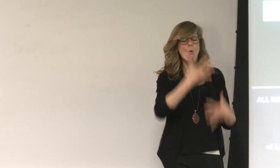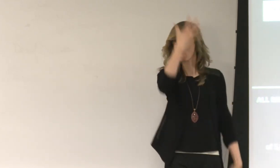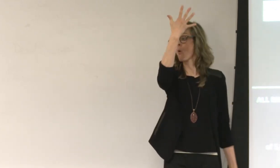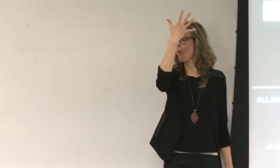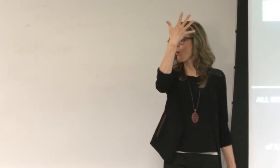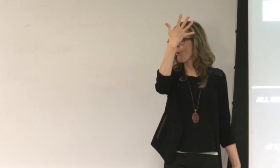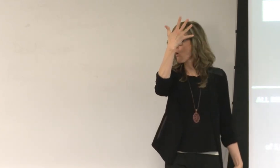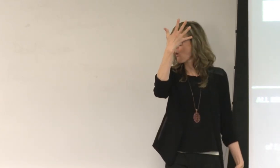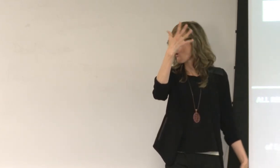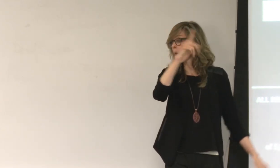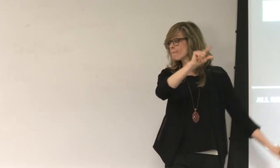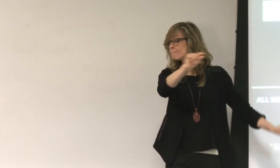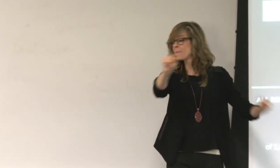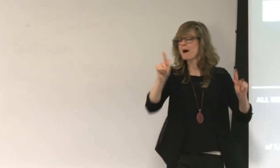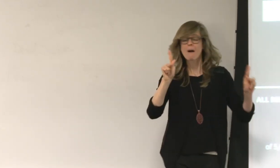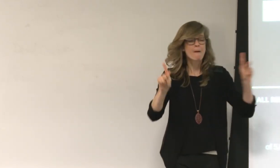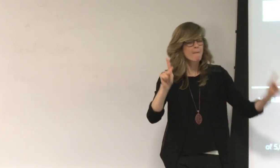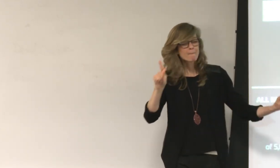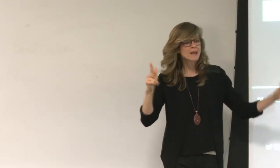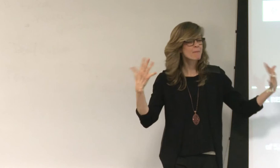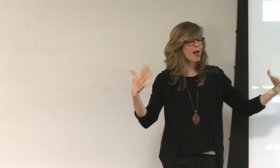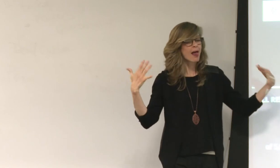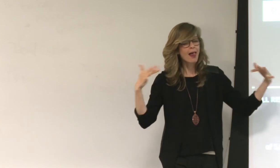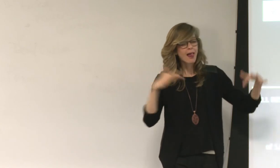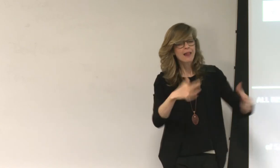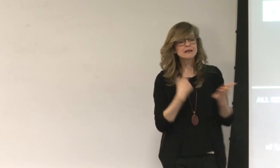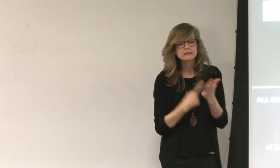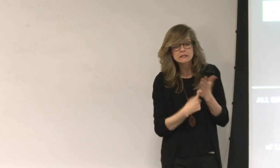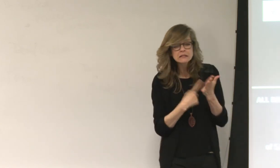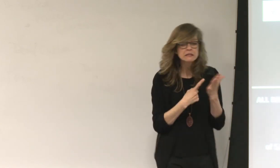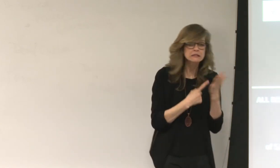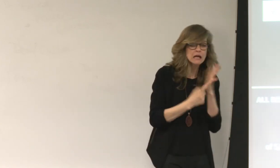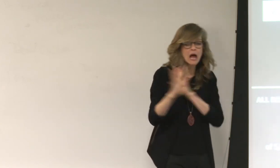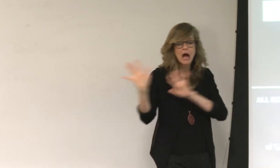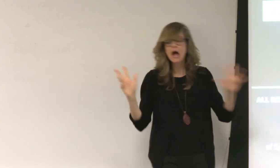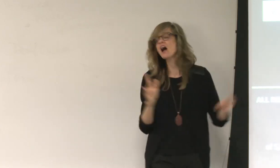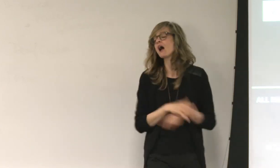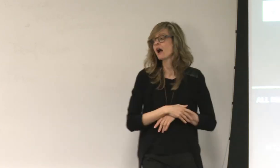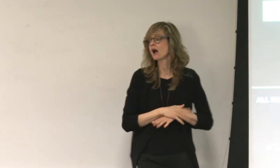I SEARCHED ON TWITTER AND THIS CAME BACK.